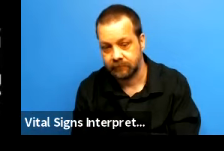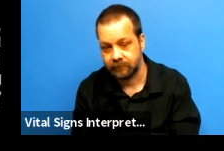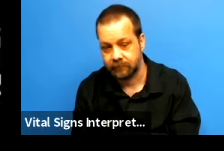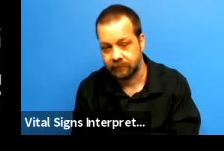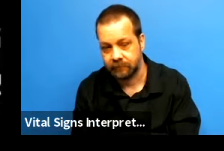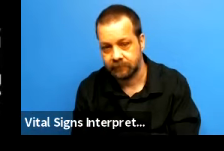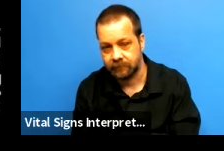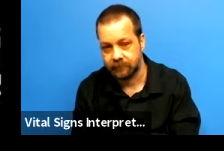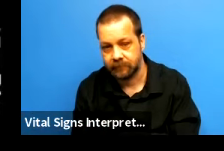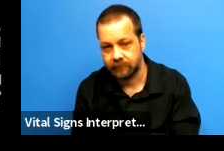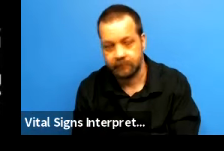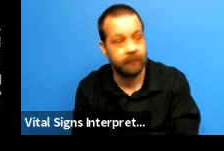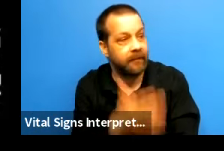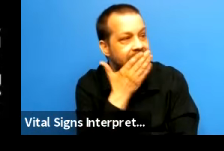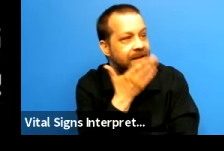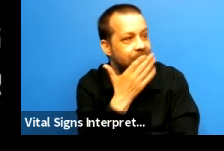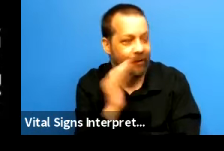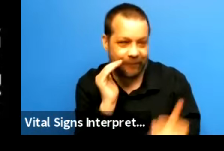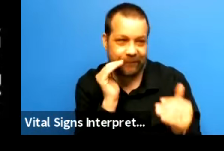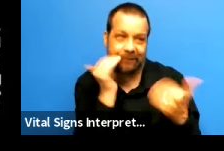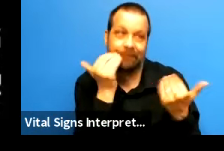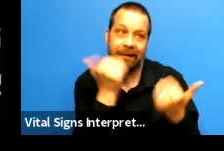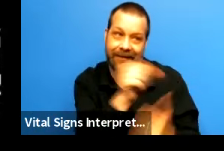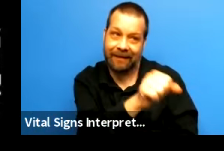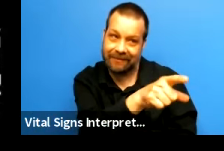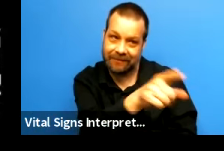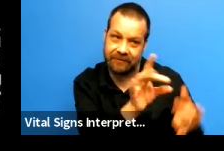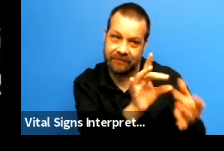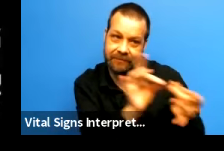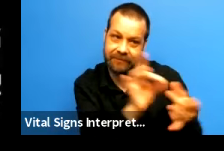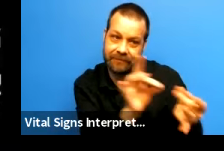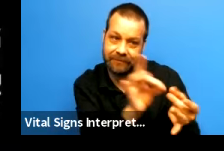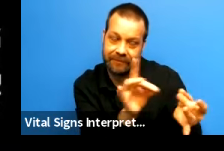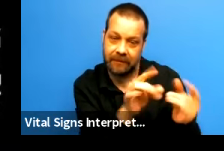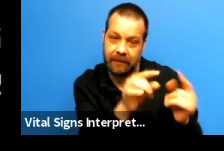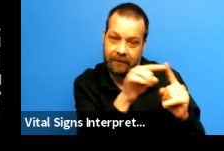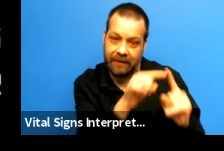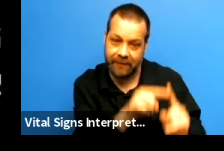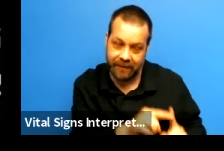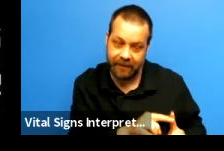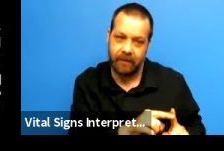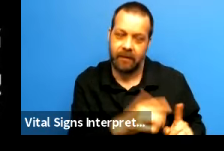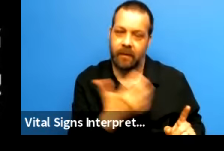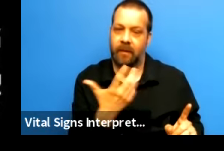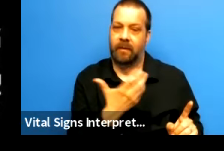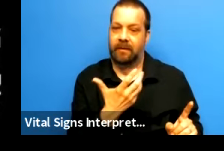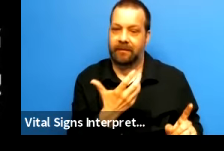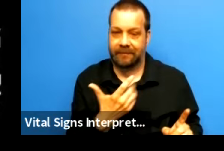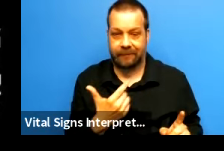Liz Persaud: I am smiling because I am hearing you talk, and I hear the excitement in your voice. As somebody living with a disability